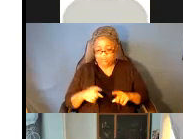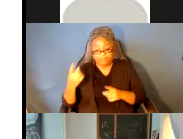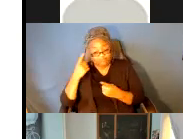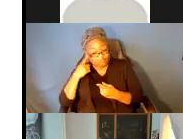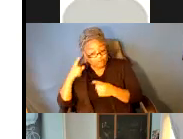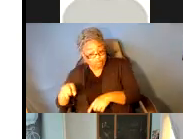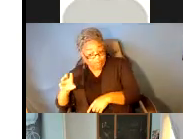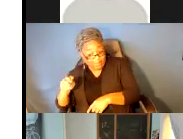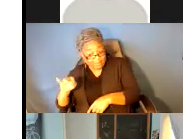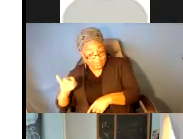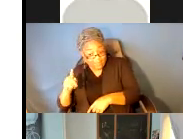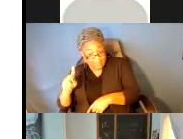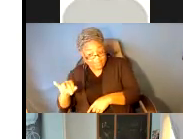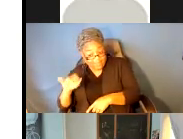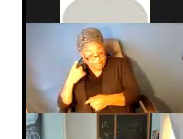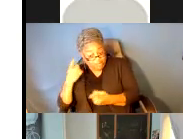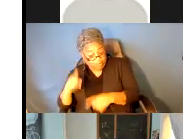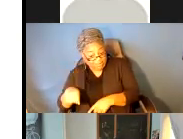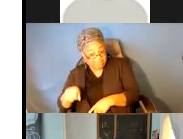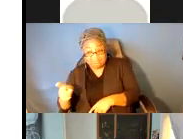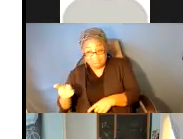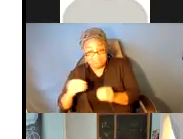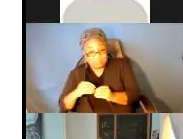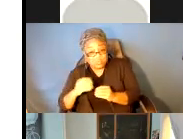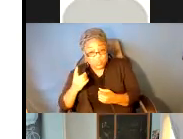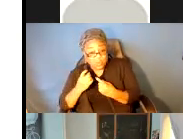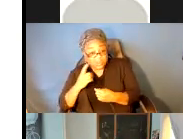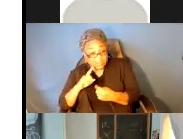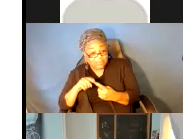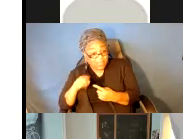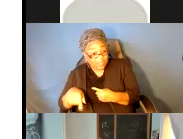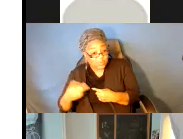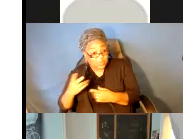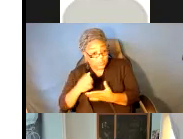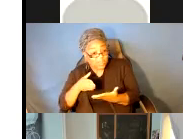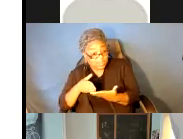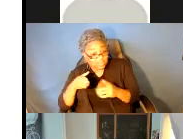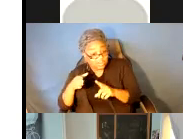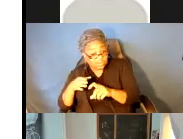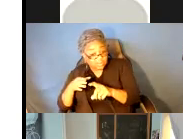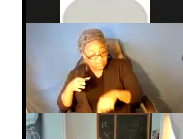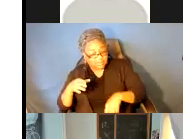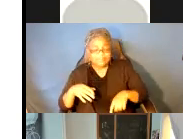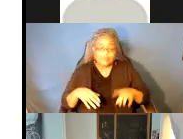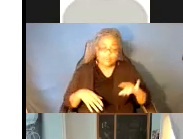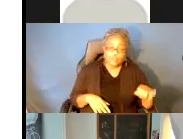Are there additional questions about these two sections? There are, let me just get back to- I figured there would be.